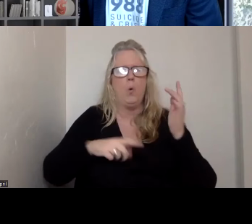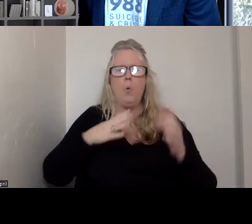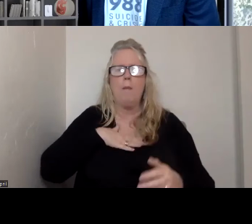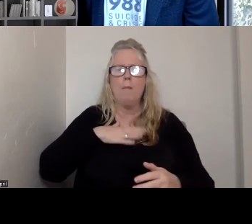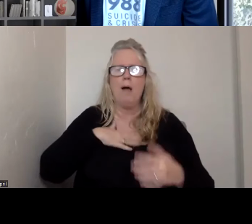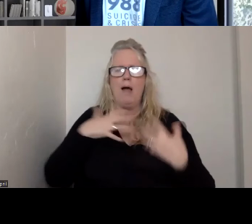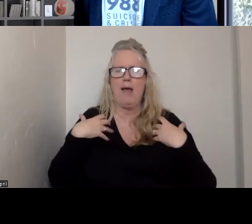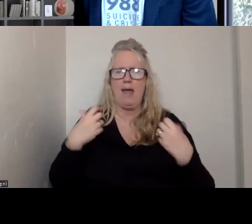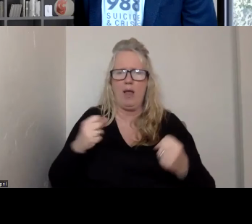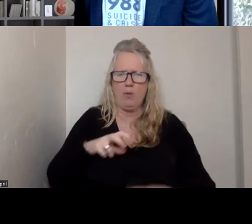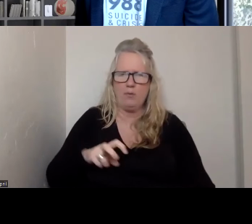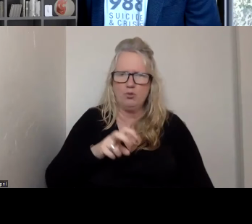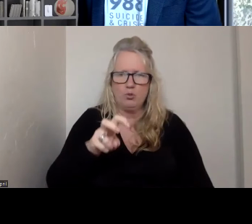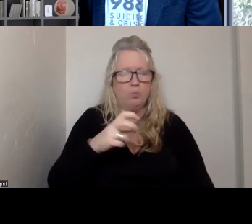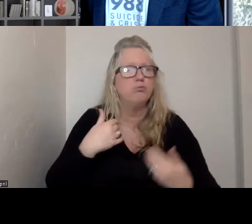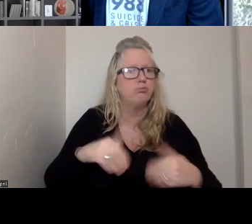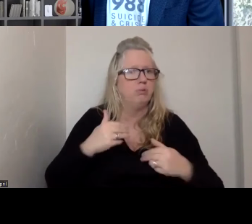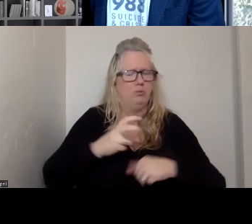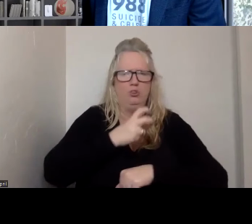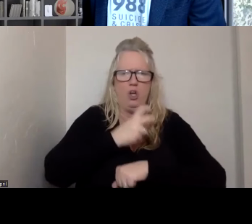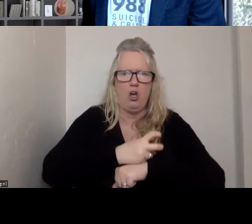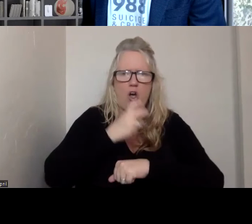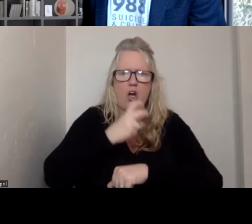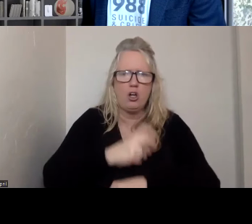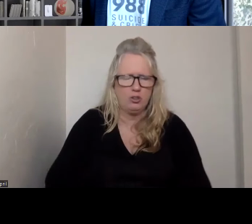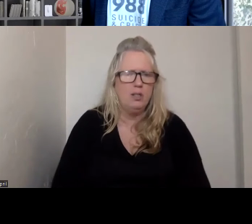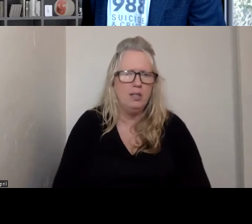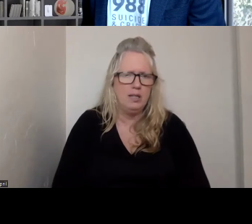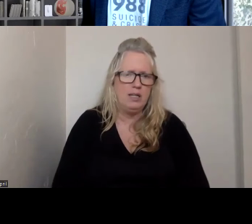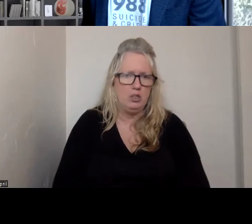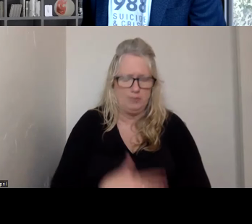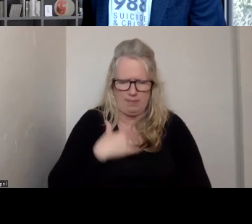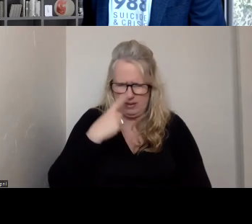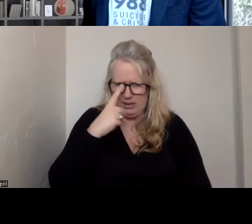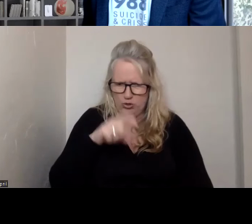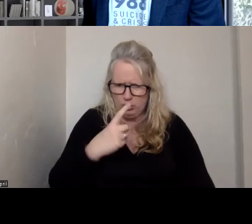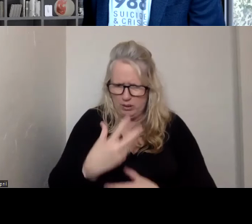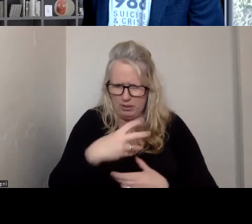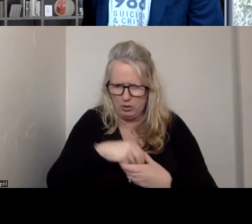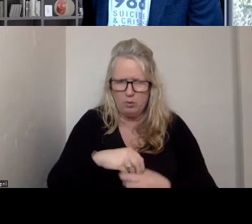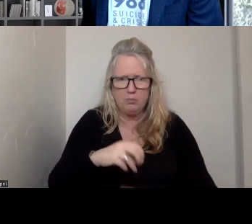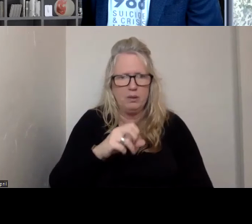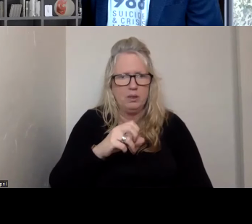THAT WAS REALLY HARD AND I THINK THAT -- SHOULD I HAVE BEEN INCLUDED? I PROBABLY WOULD HAVE MADE